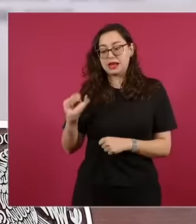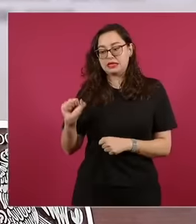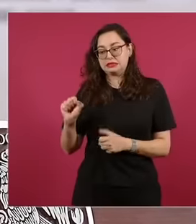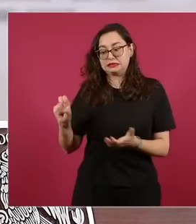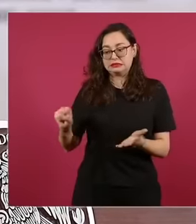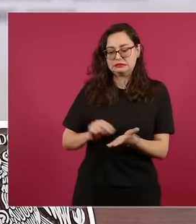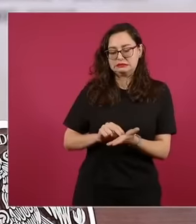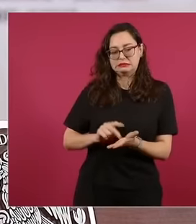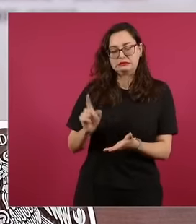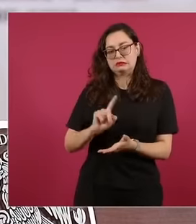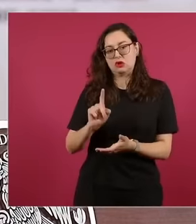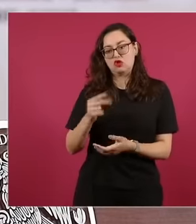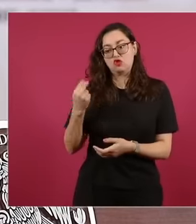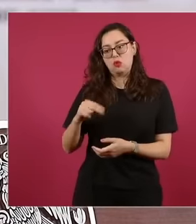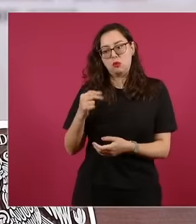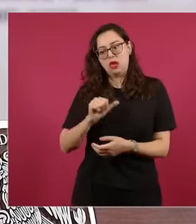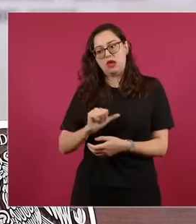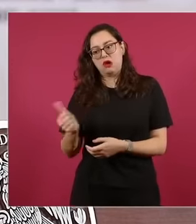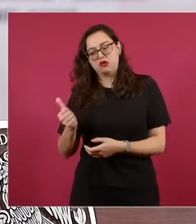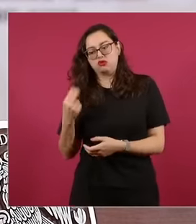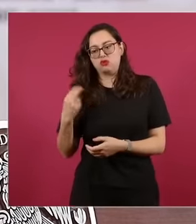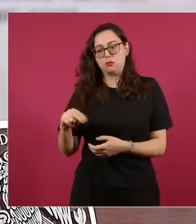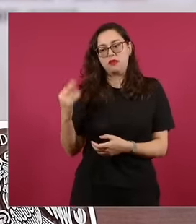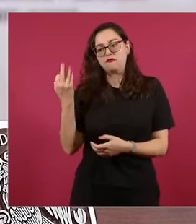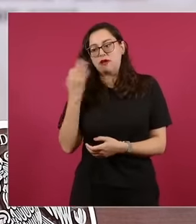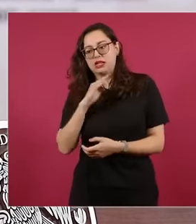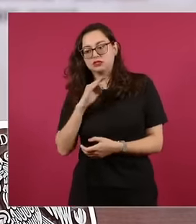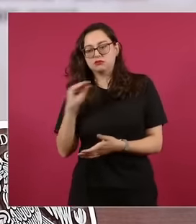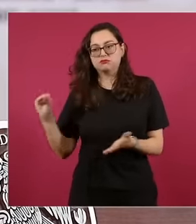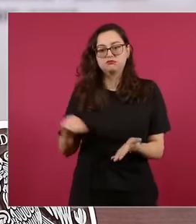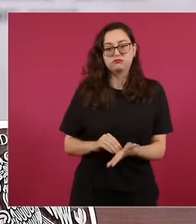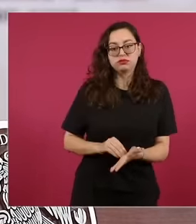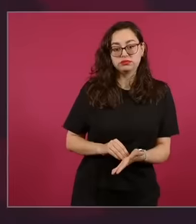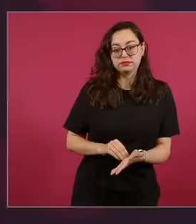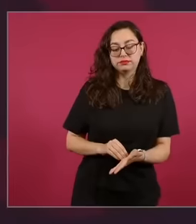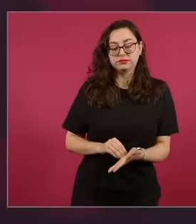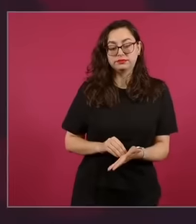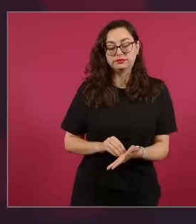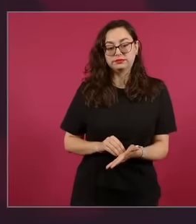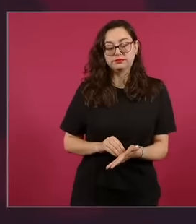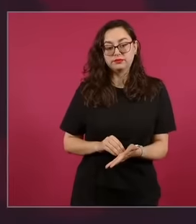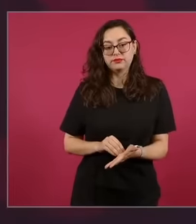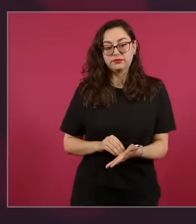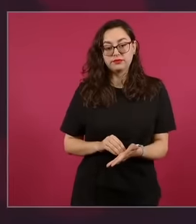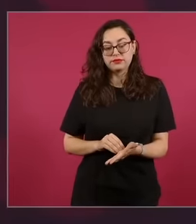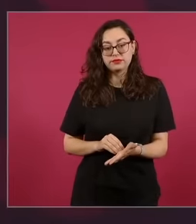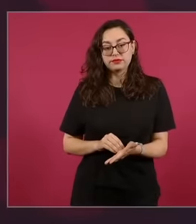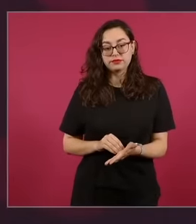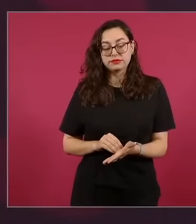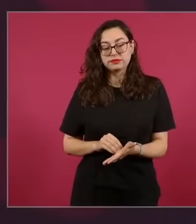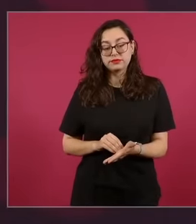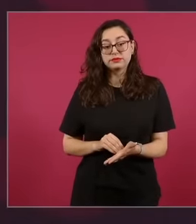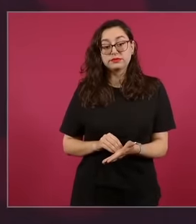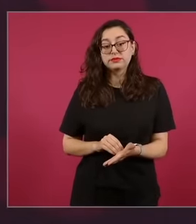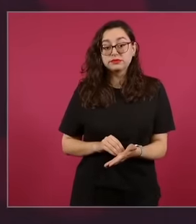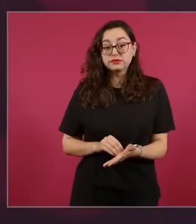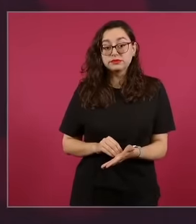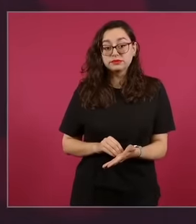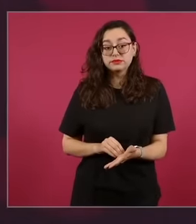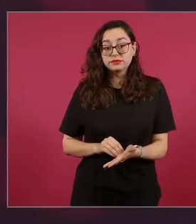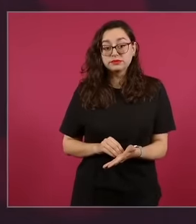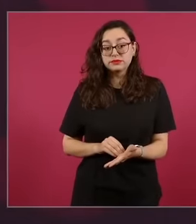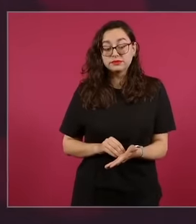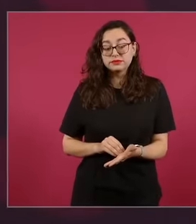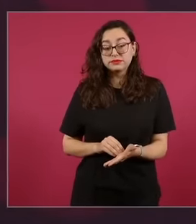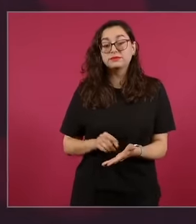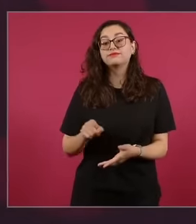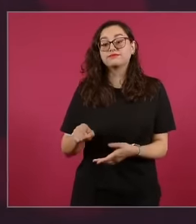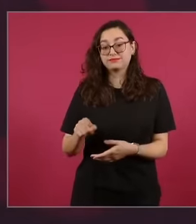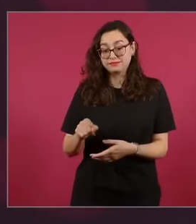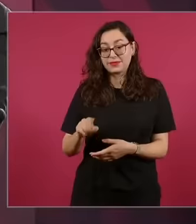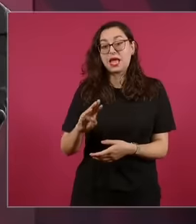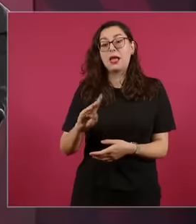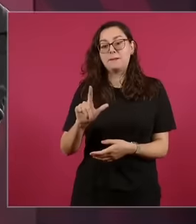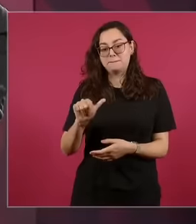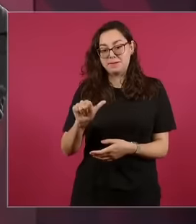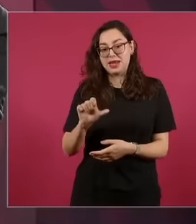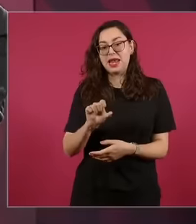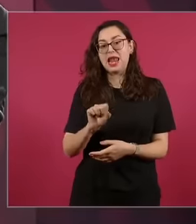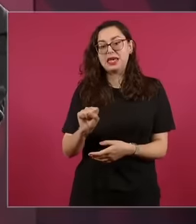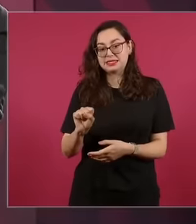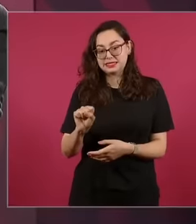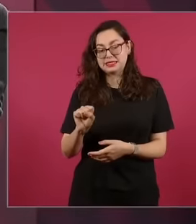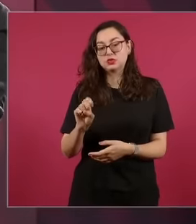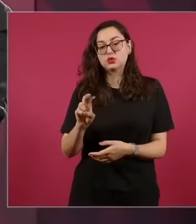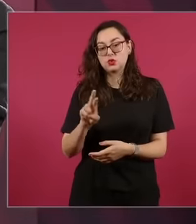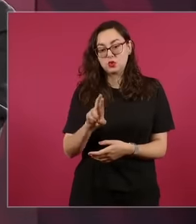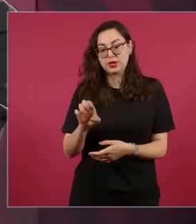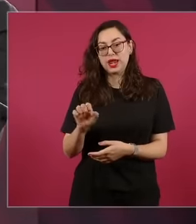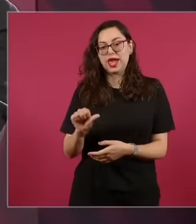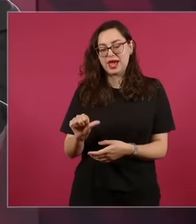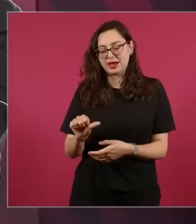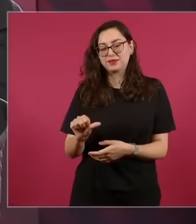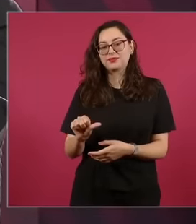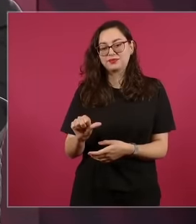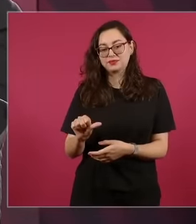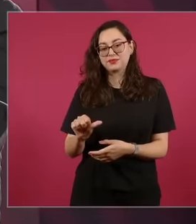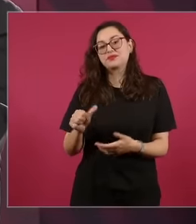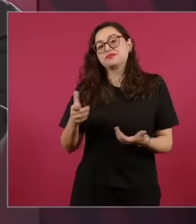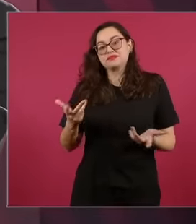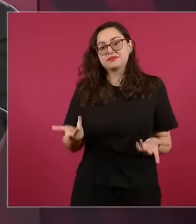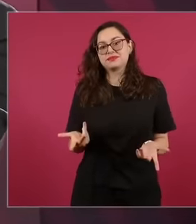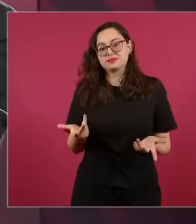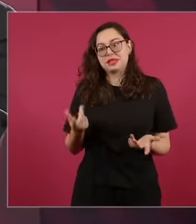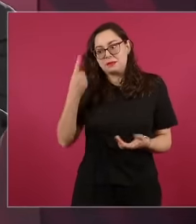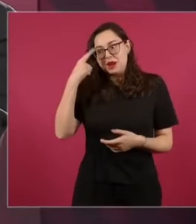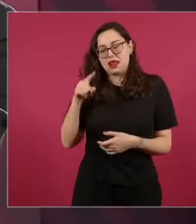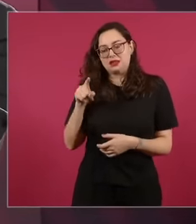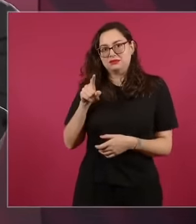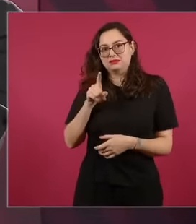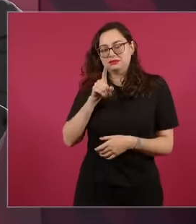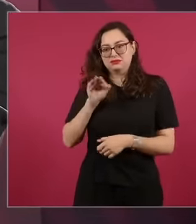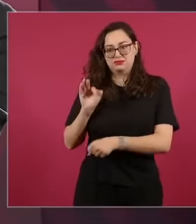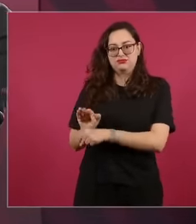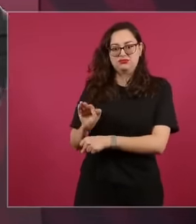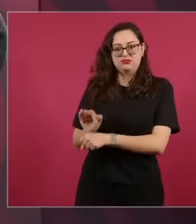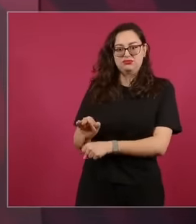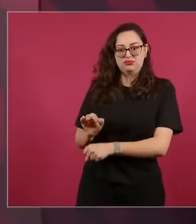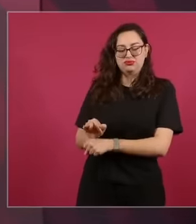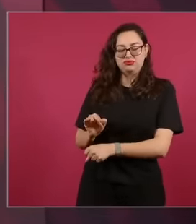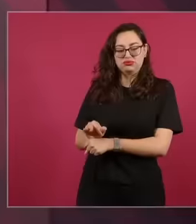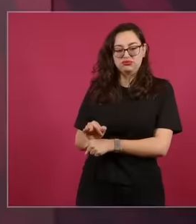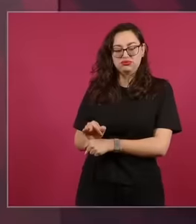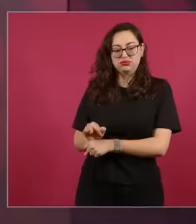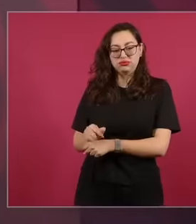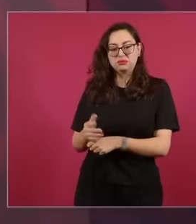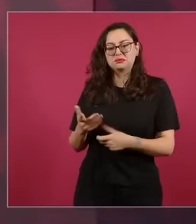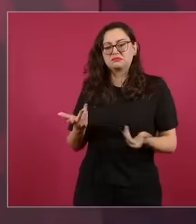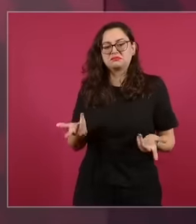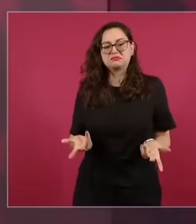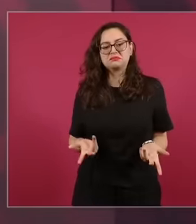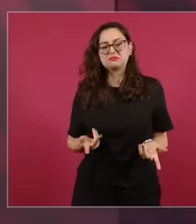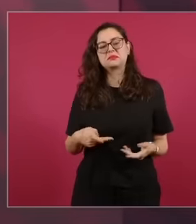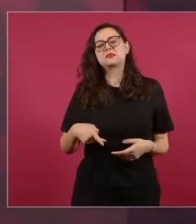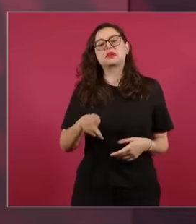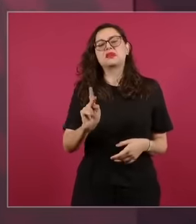pseudonym and another eh Blas Blas Blas that was used but nothing should be prohibited